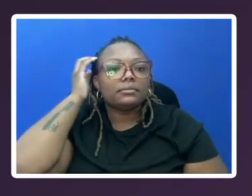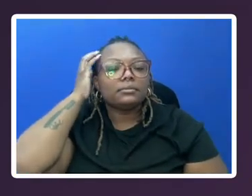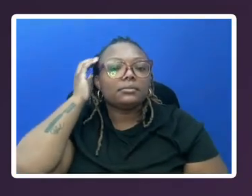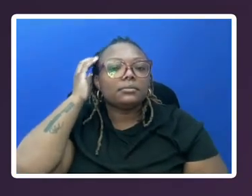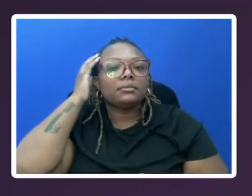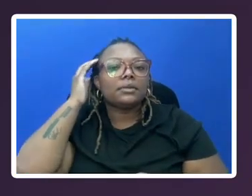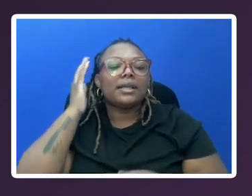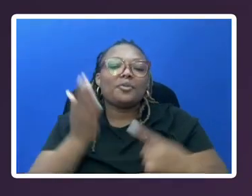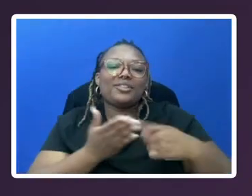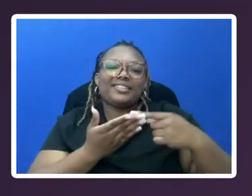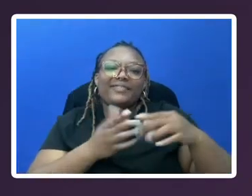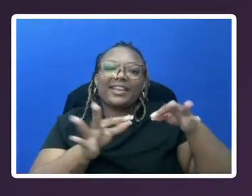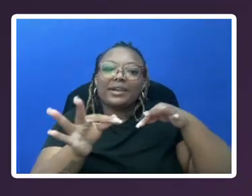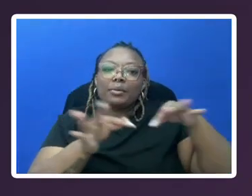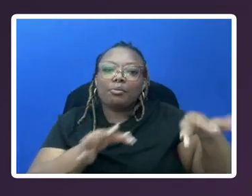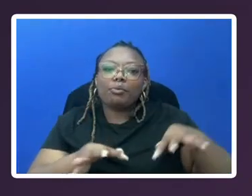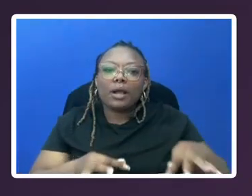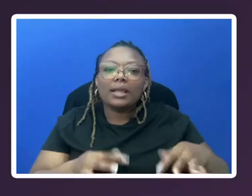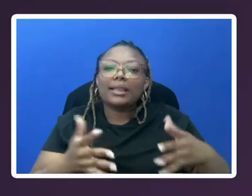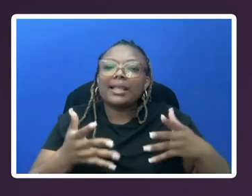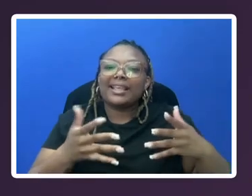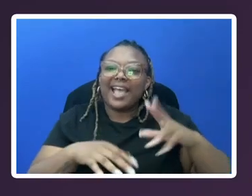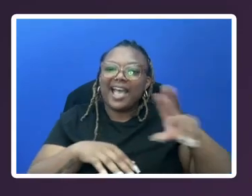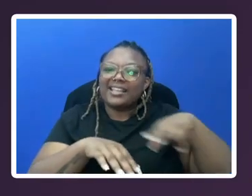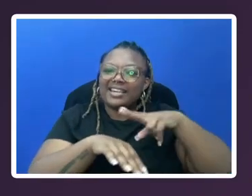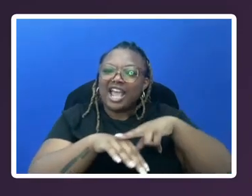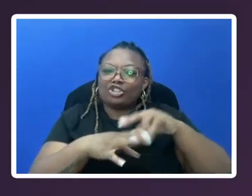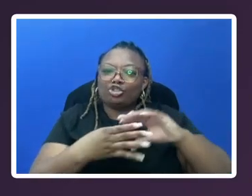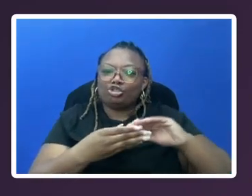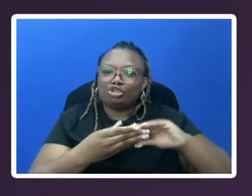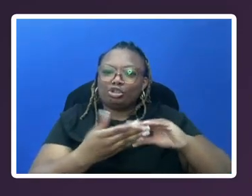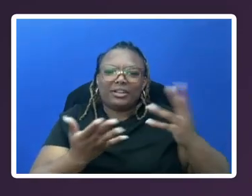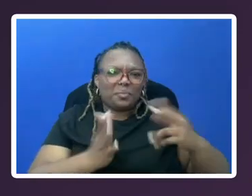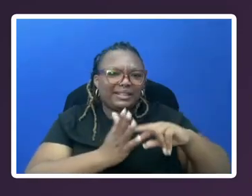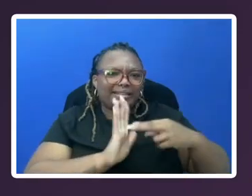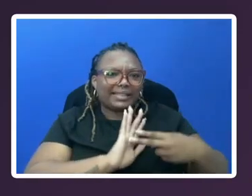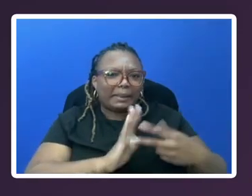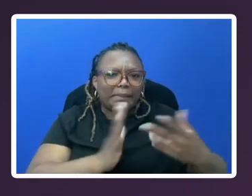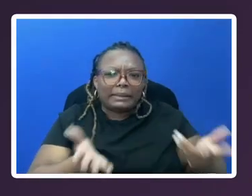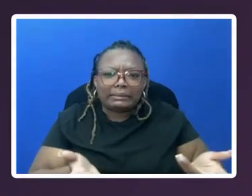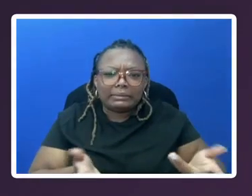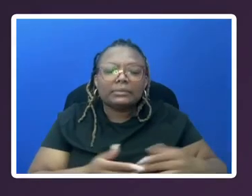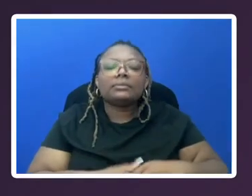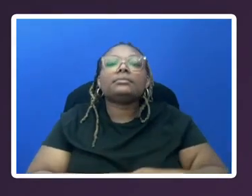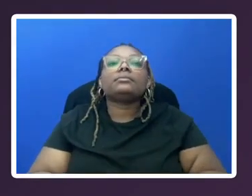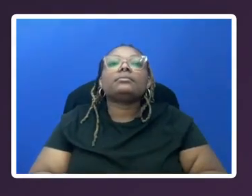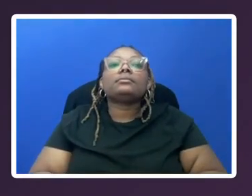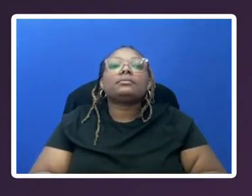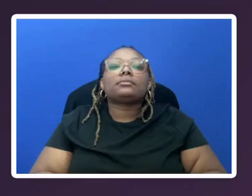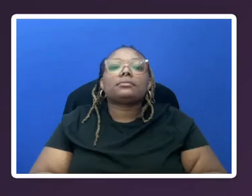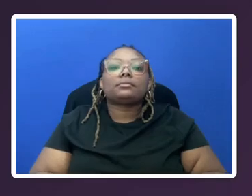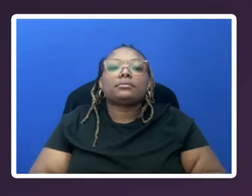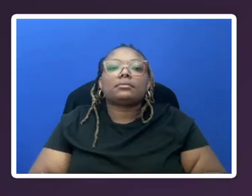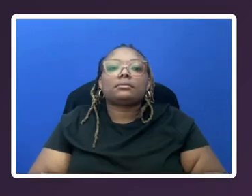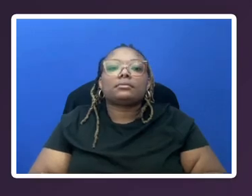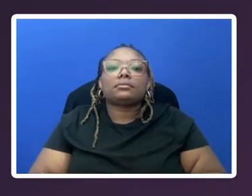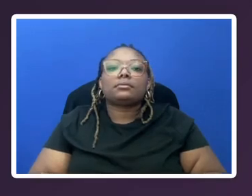what is a national story, just really simply? Yadira Hadlett: Renee, can I jump in and ask what